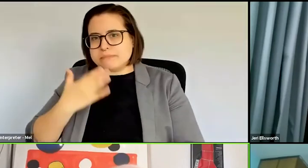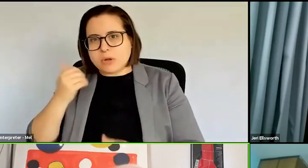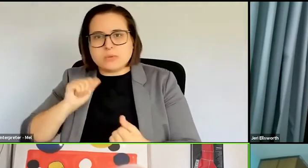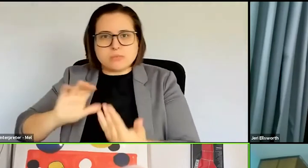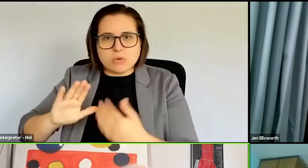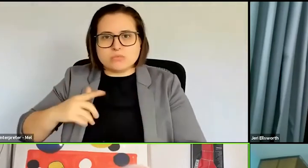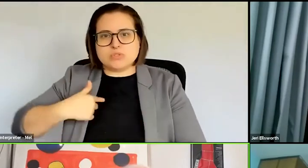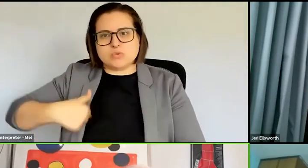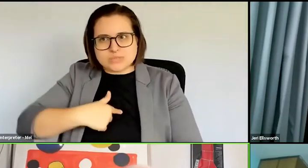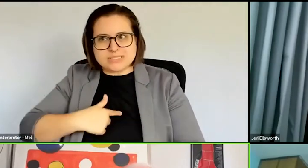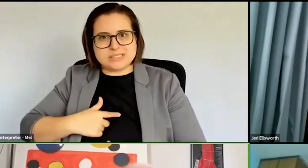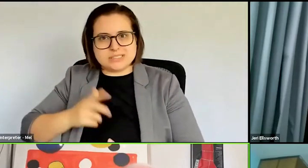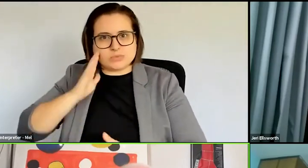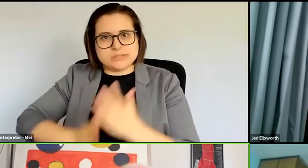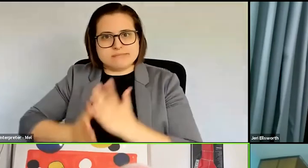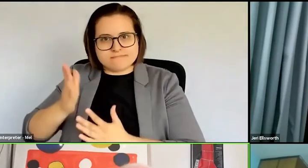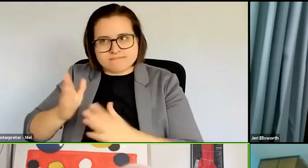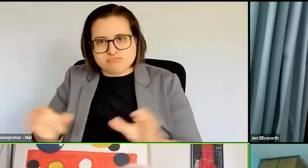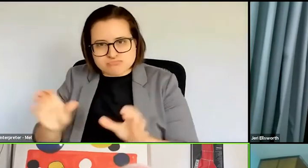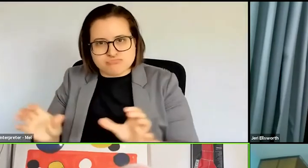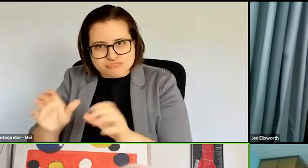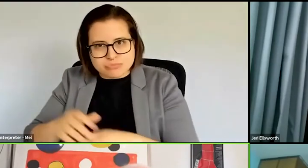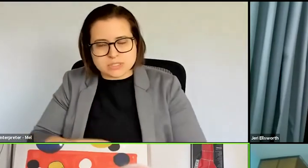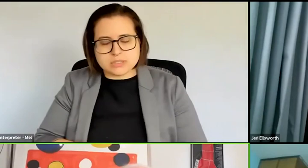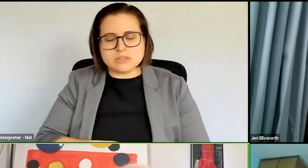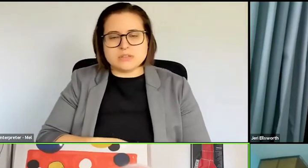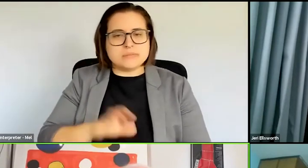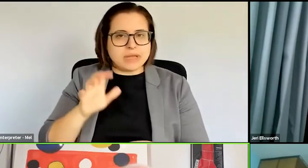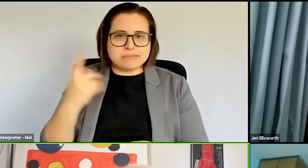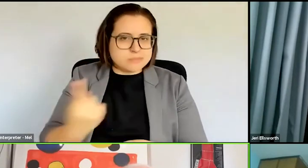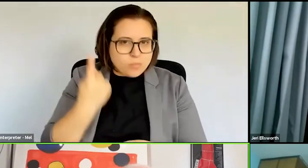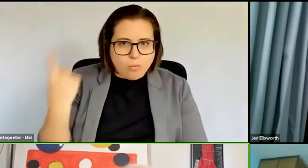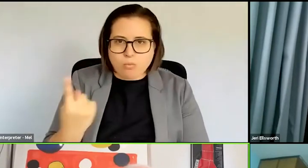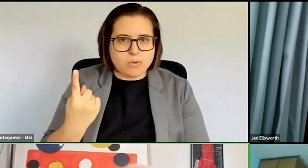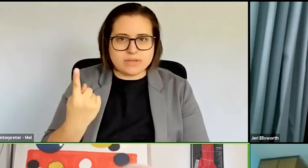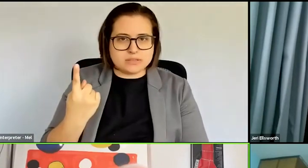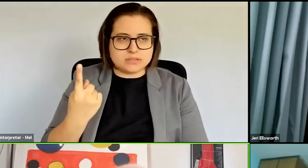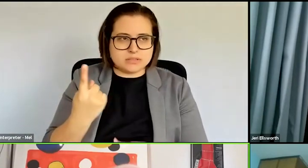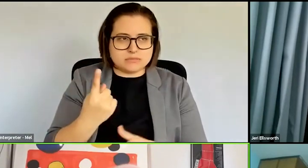be forever a challenge in interface design as it has been since the first machine was developed.